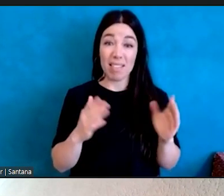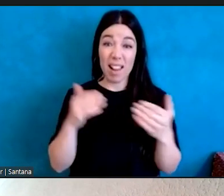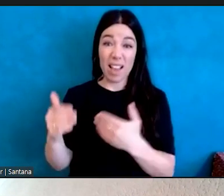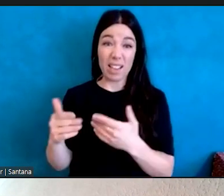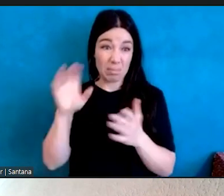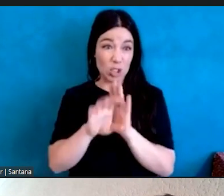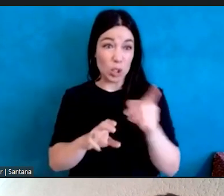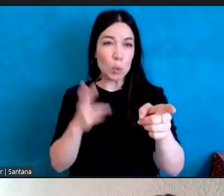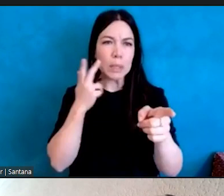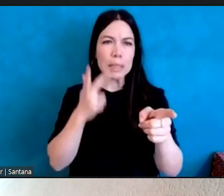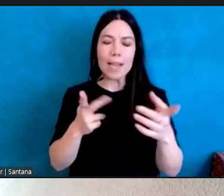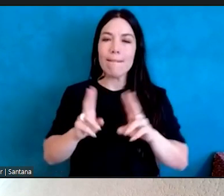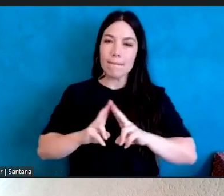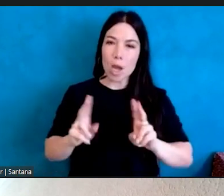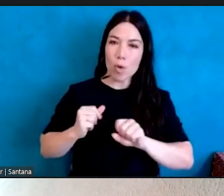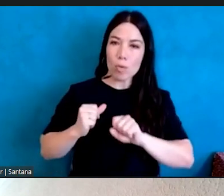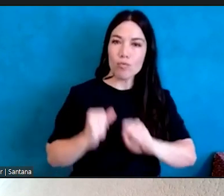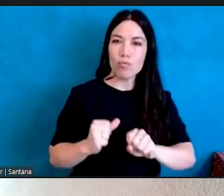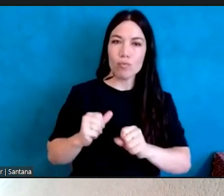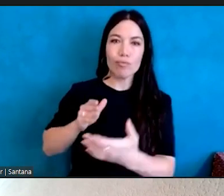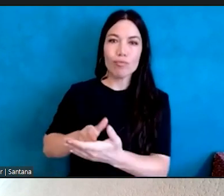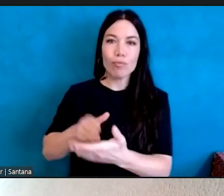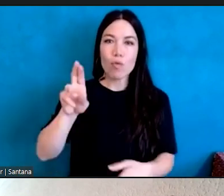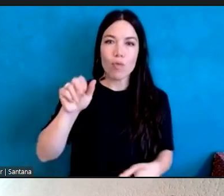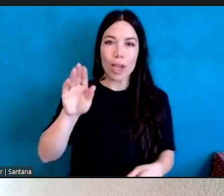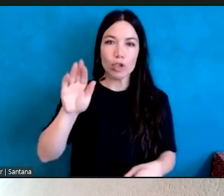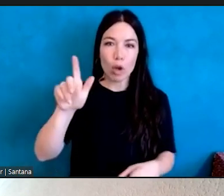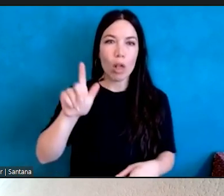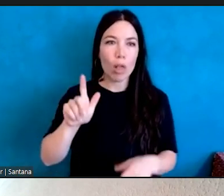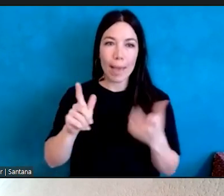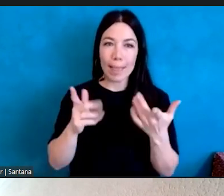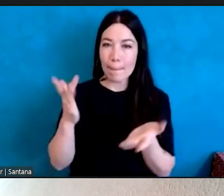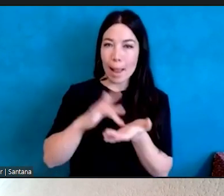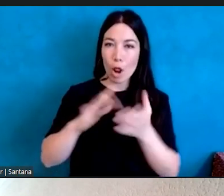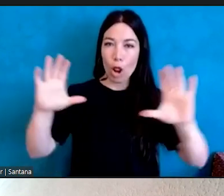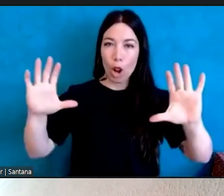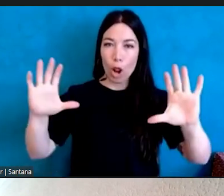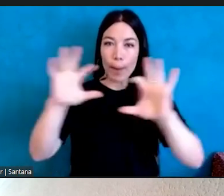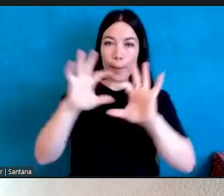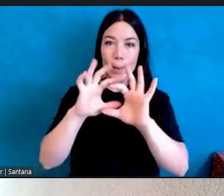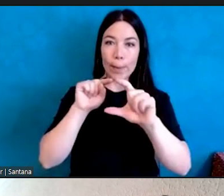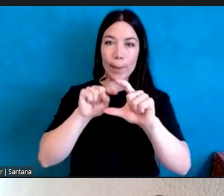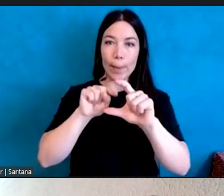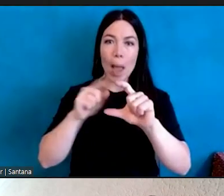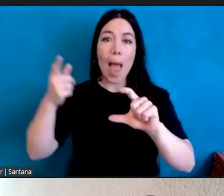And I just want to draw your attention to the middle part of the circle, which says "Half or more of the residents are of non-Western descent".